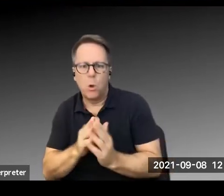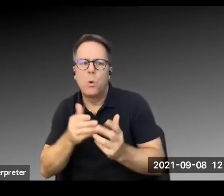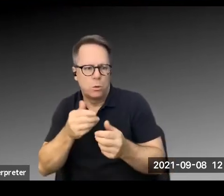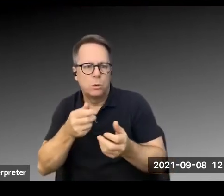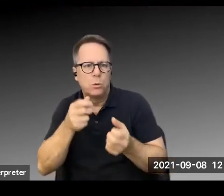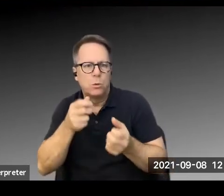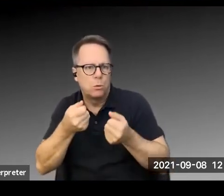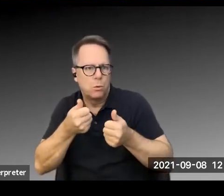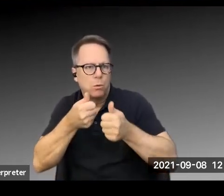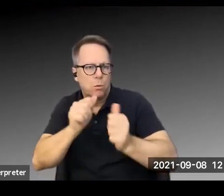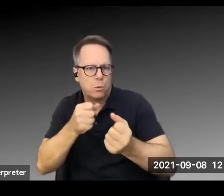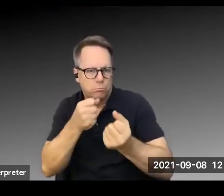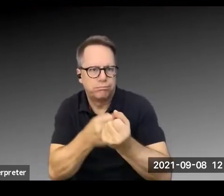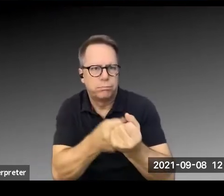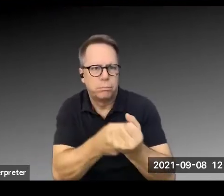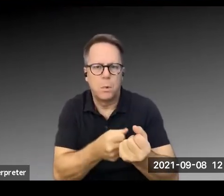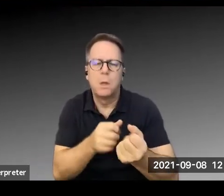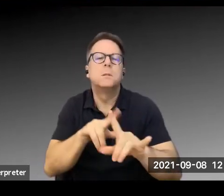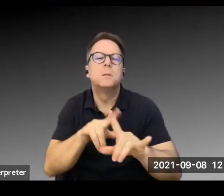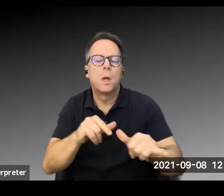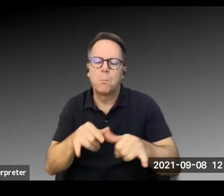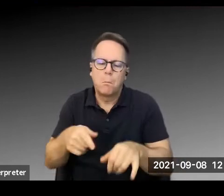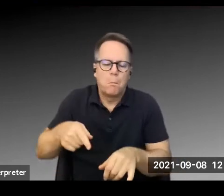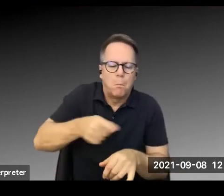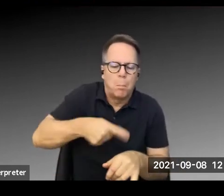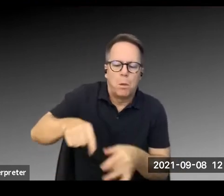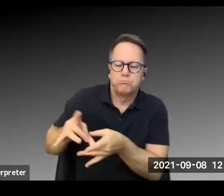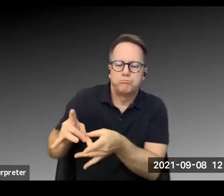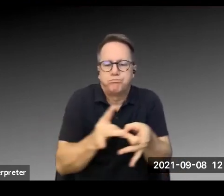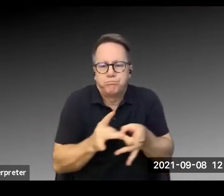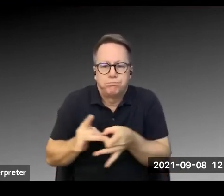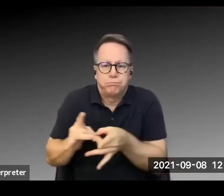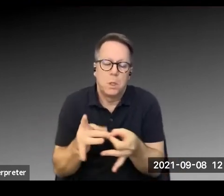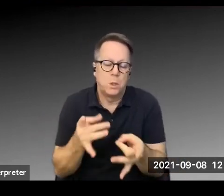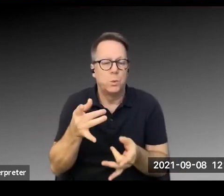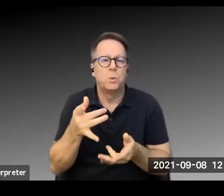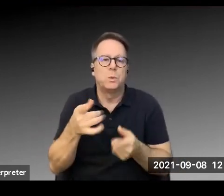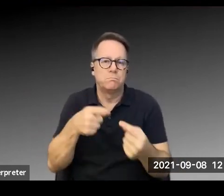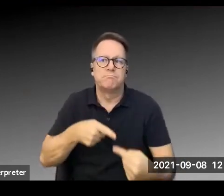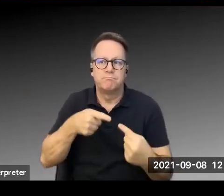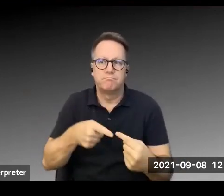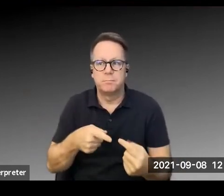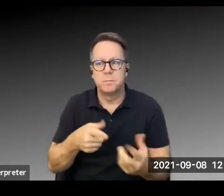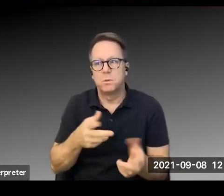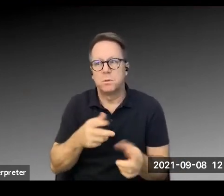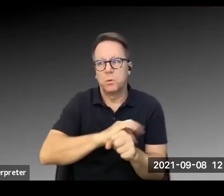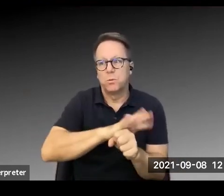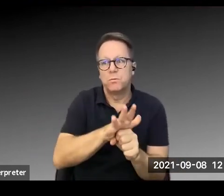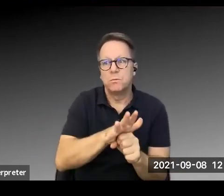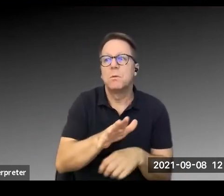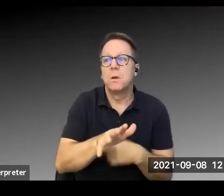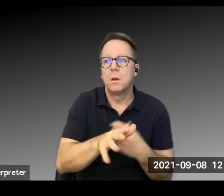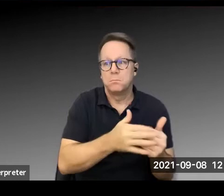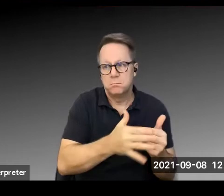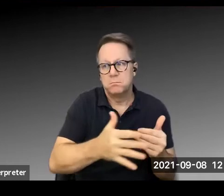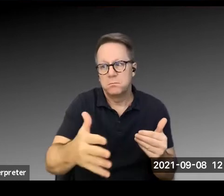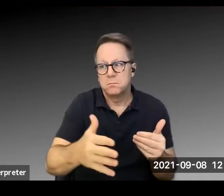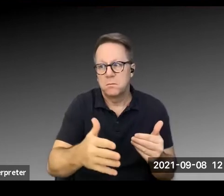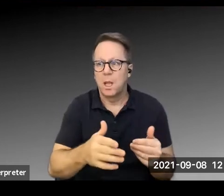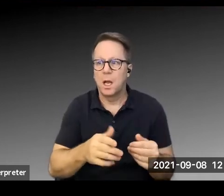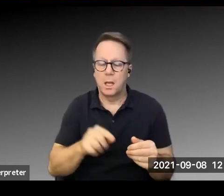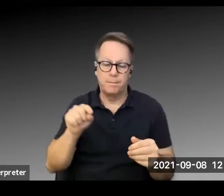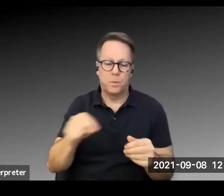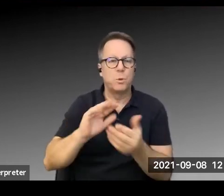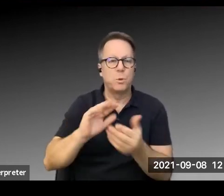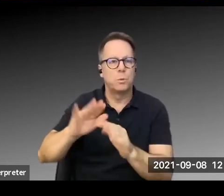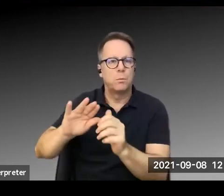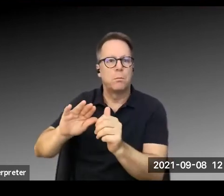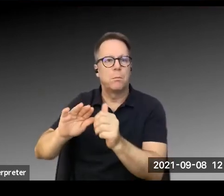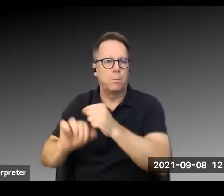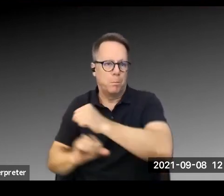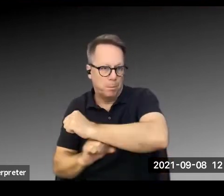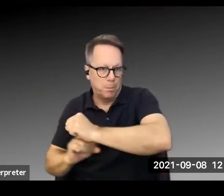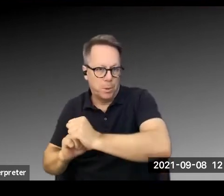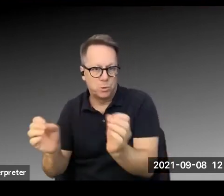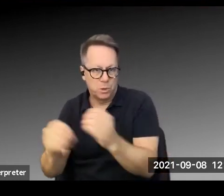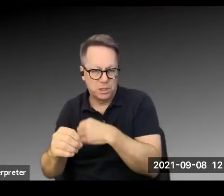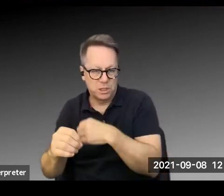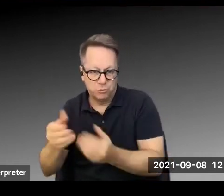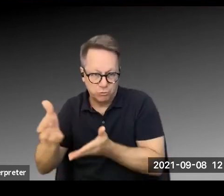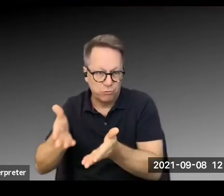So it's pretty clear from coven that healthcare systems are overlooking the folks that these community based organizations serve. They're overlooking anyone who needs care.